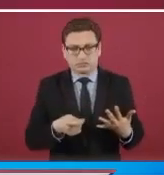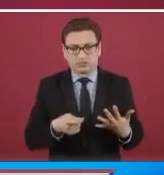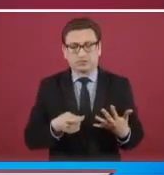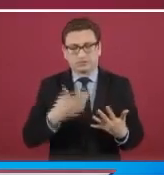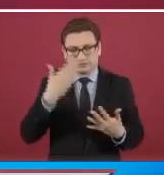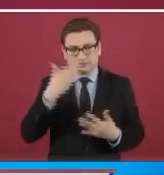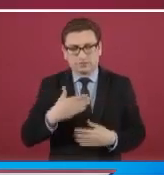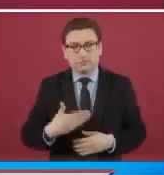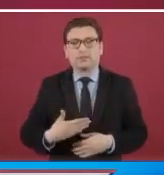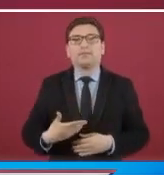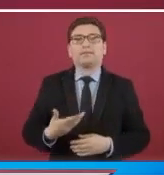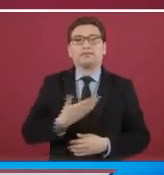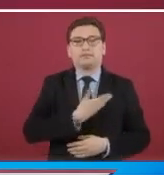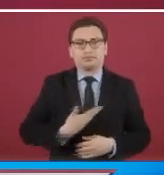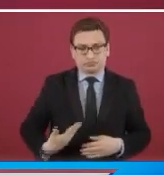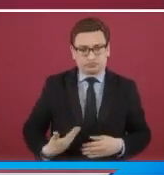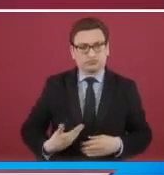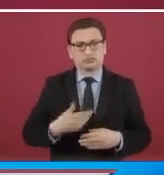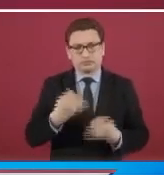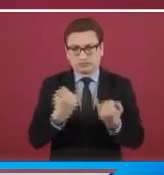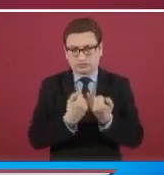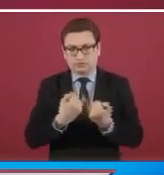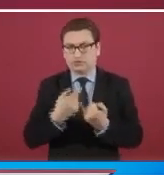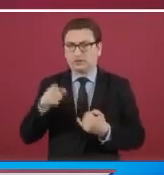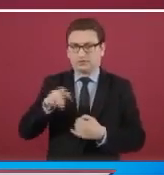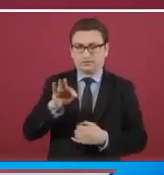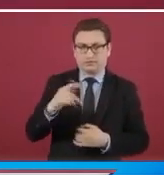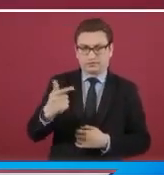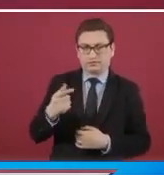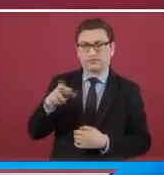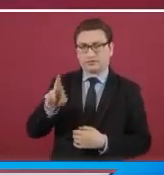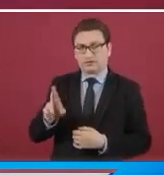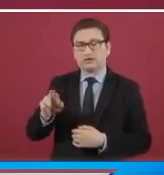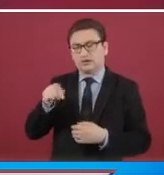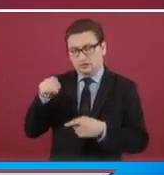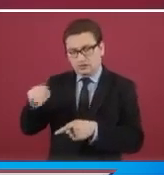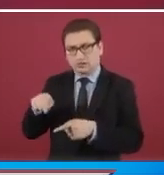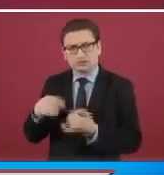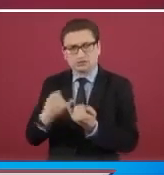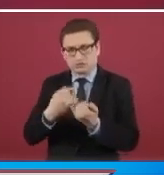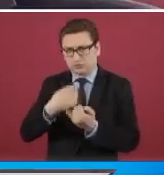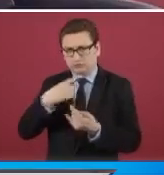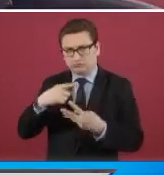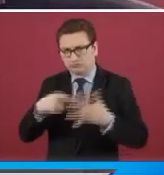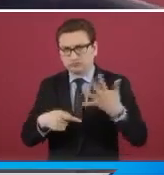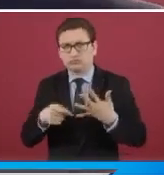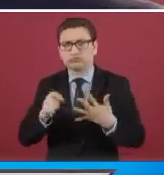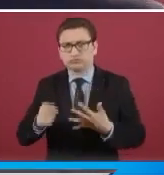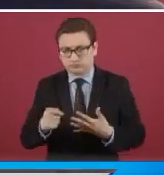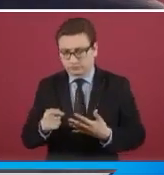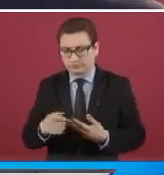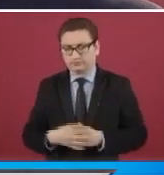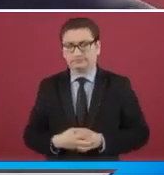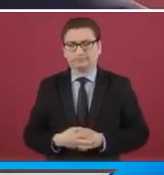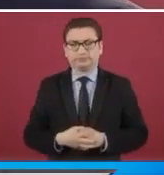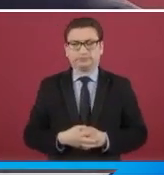It is waiting for the Prosecutor's Office to present a report with the complaints made by the Federal Government and to know the status of these complaints